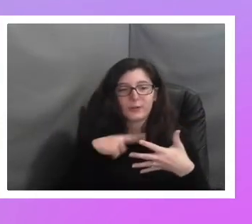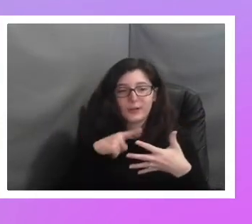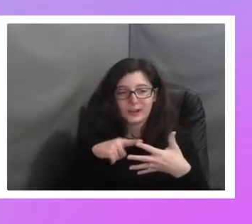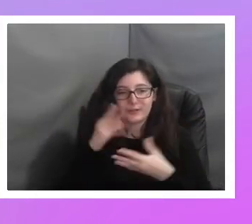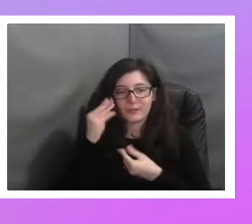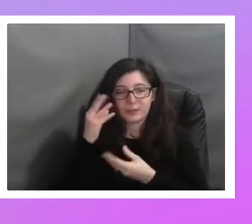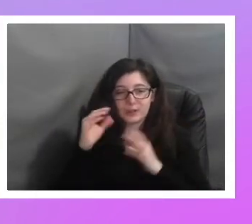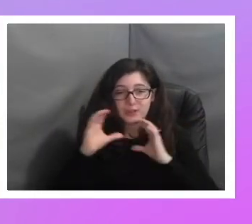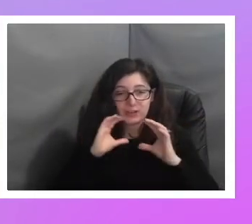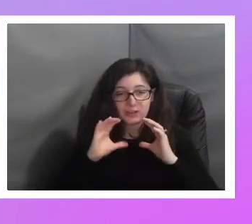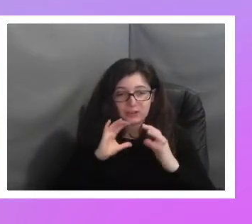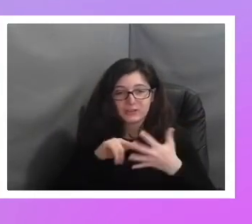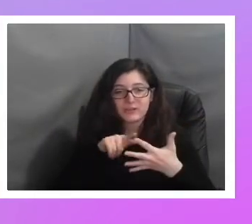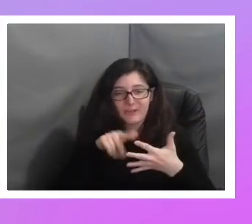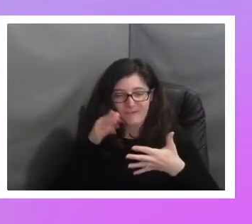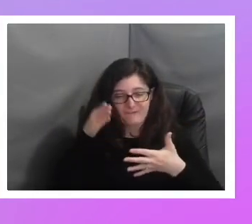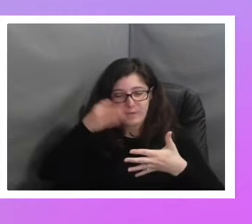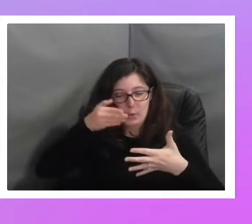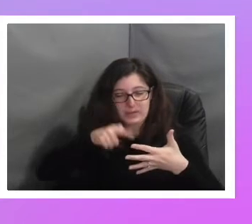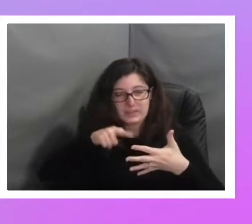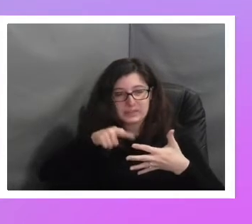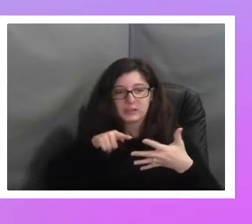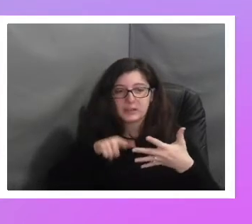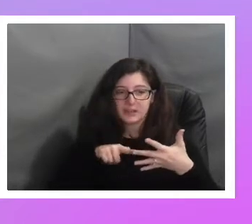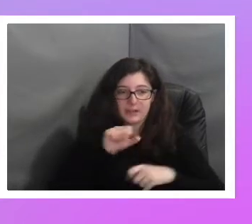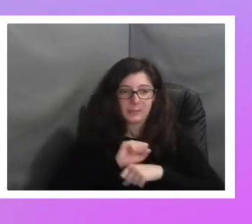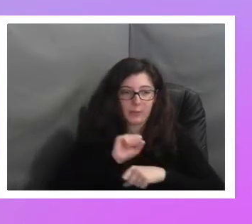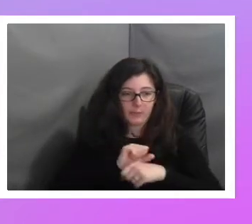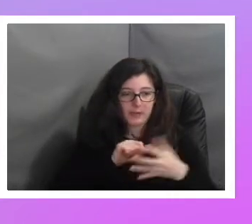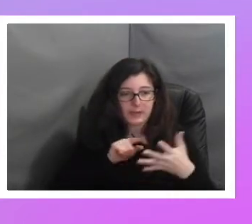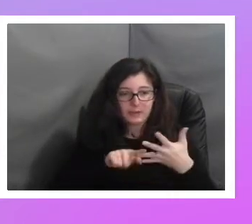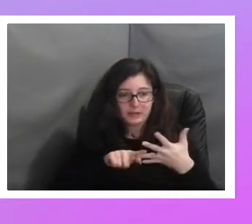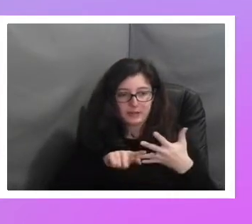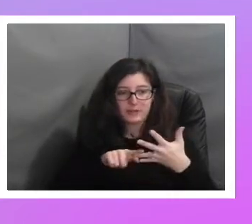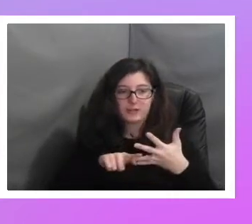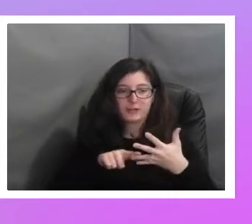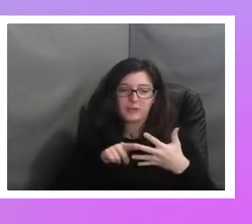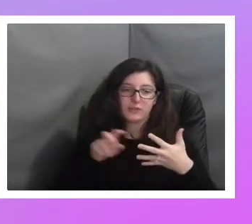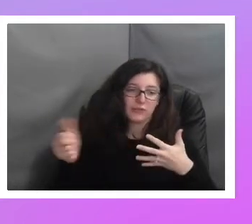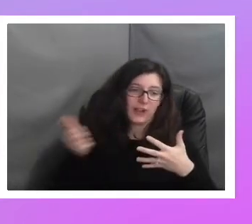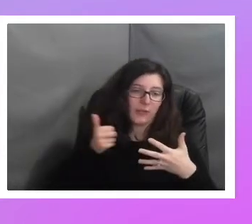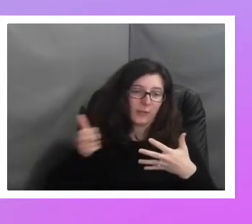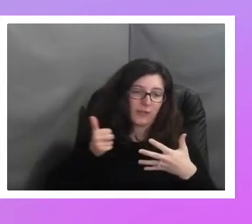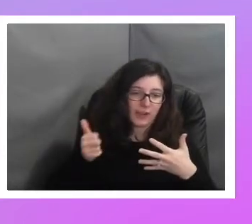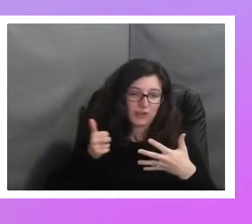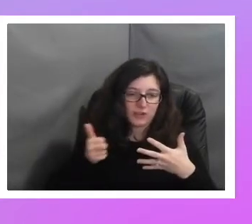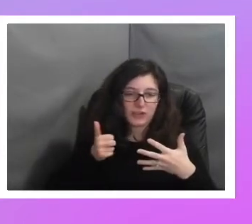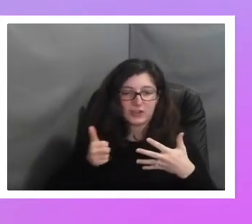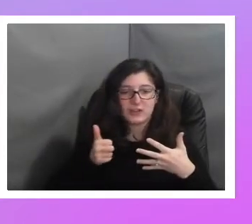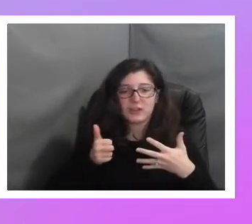employment, transportation, the built environment, customer service, and compliance.